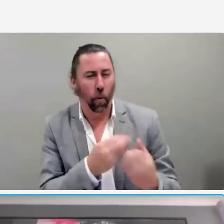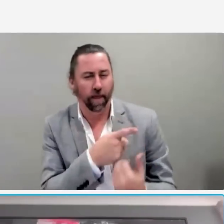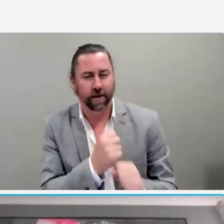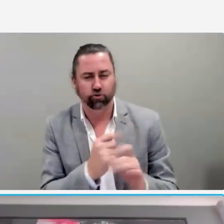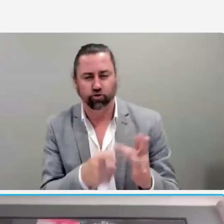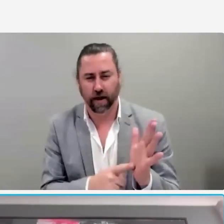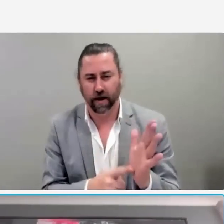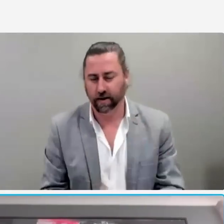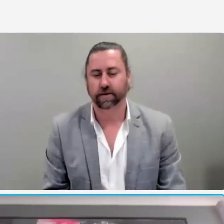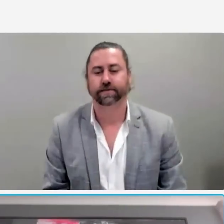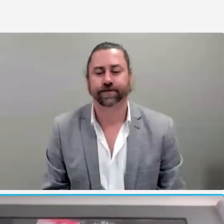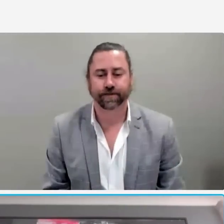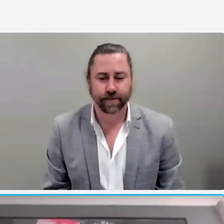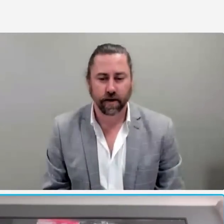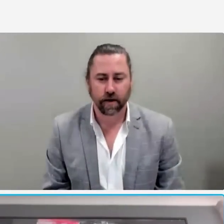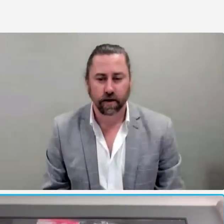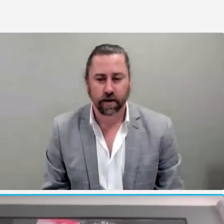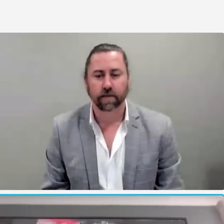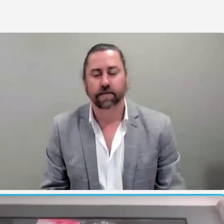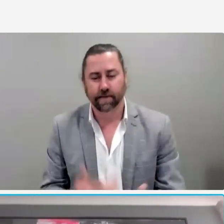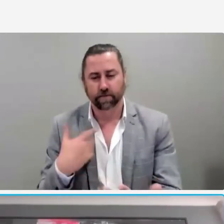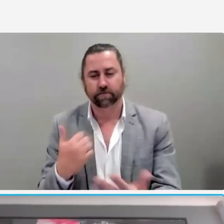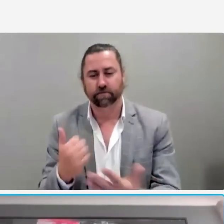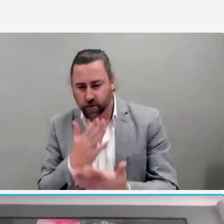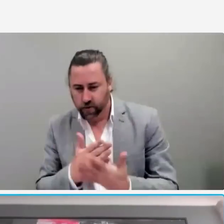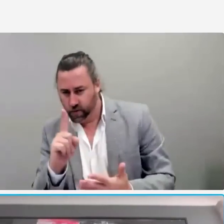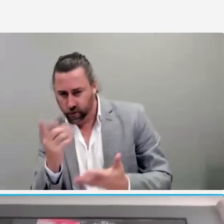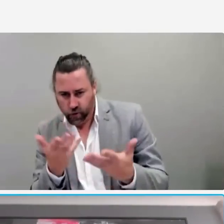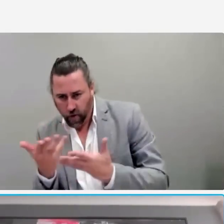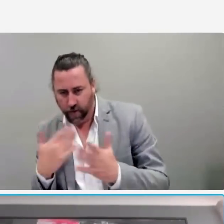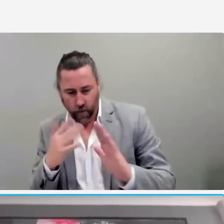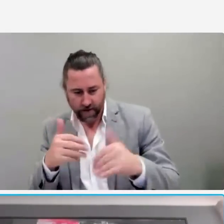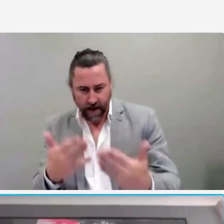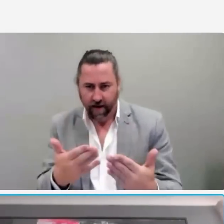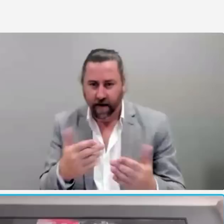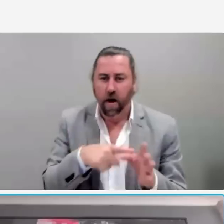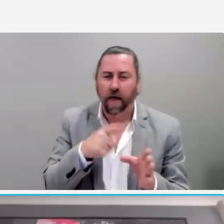quality standards could be applied based on the type of services being delivered by a provider.